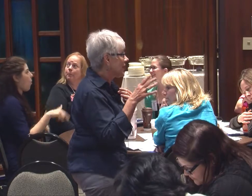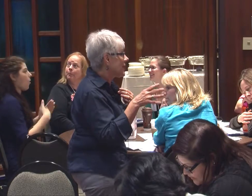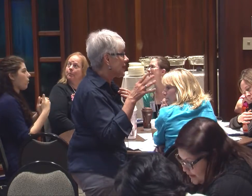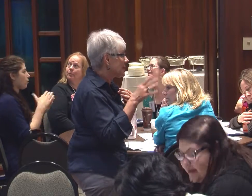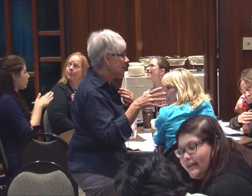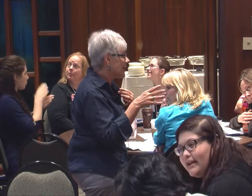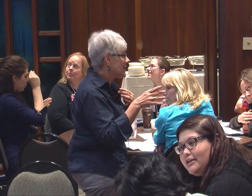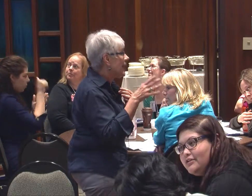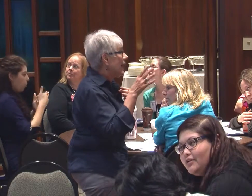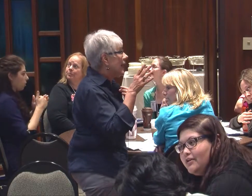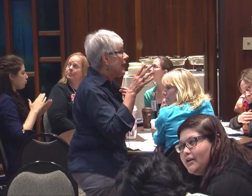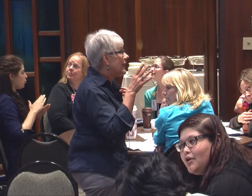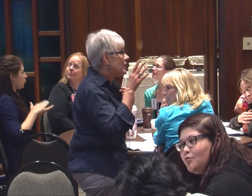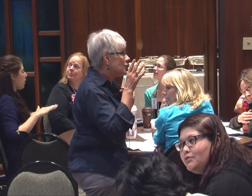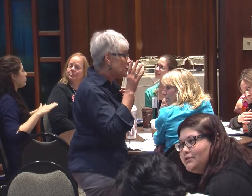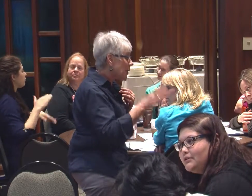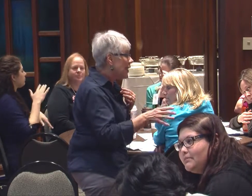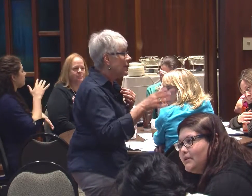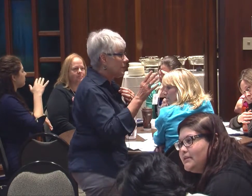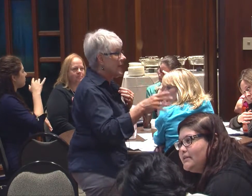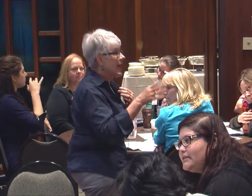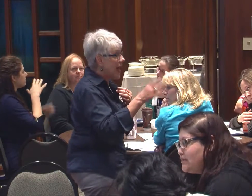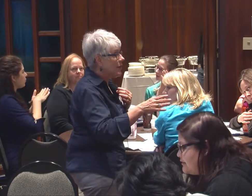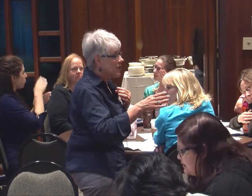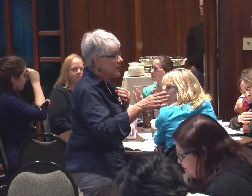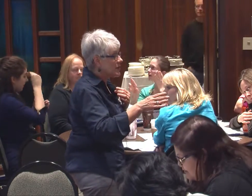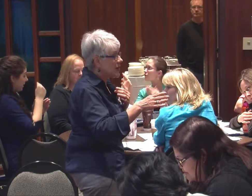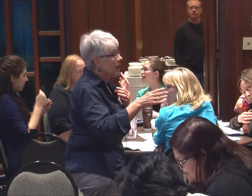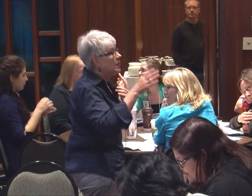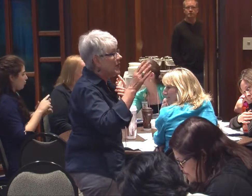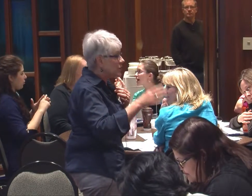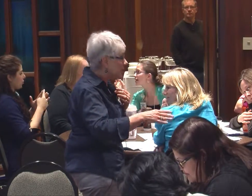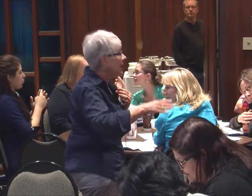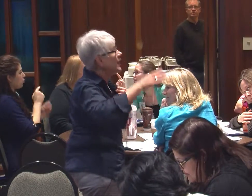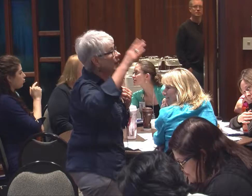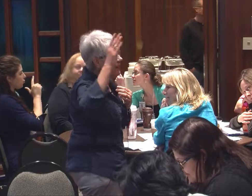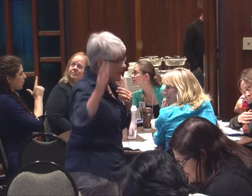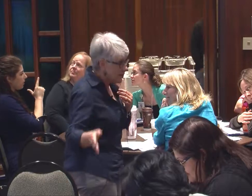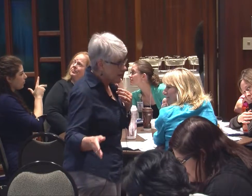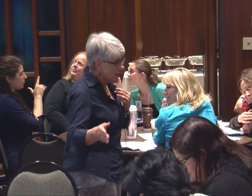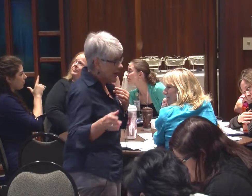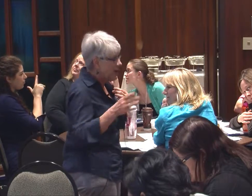takes place in the 23 hours between,